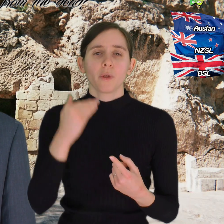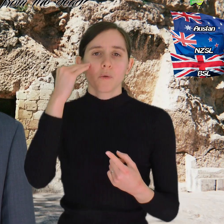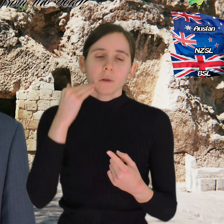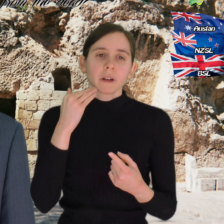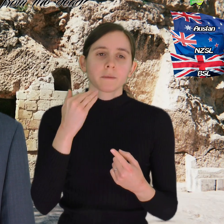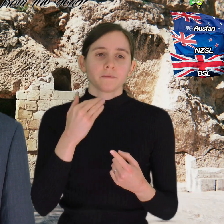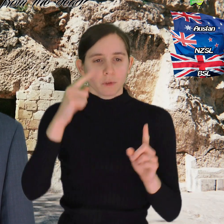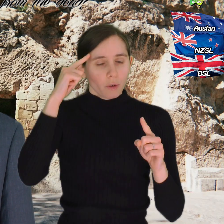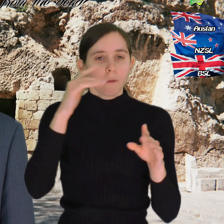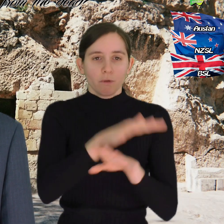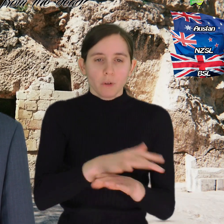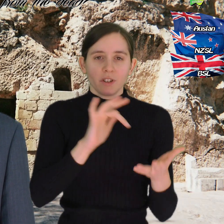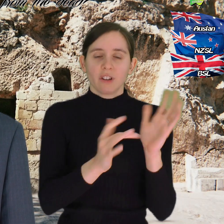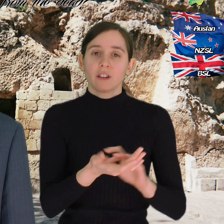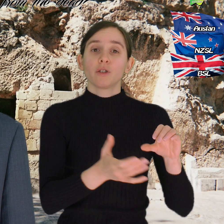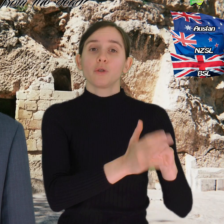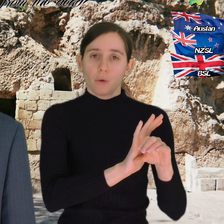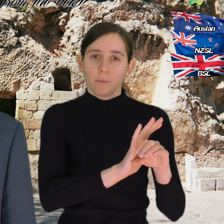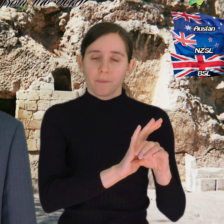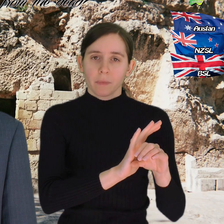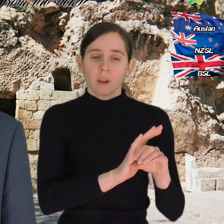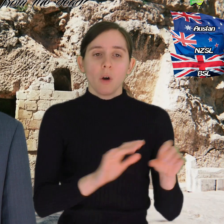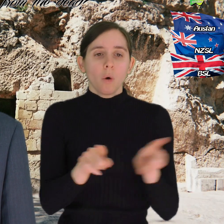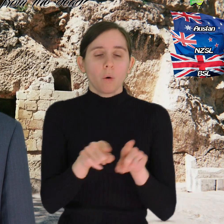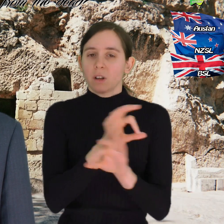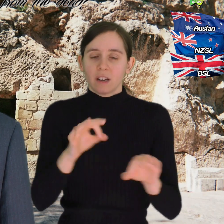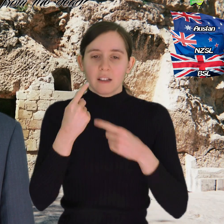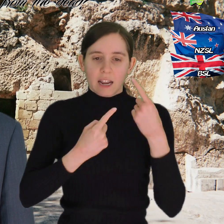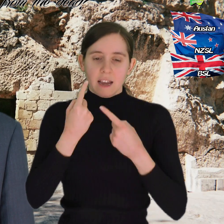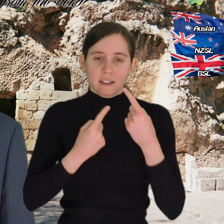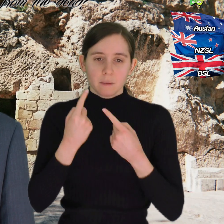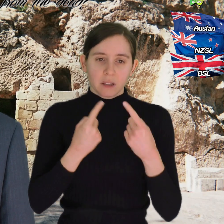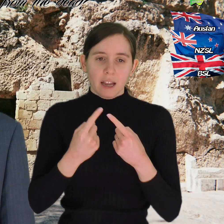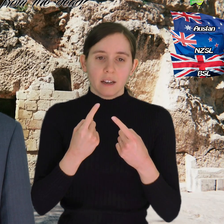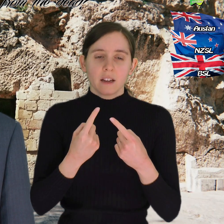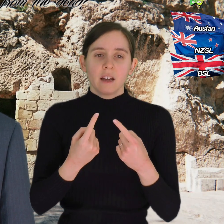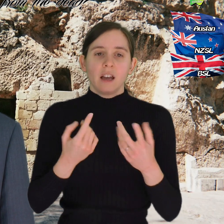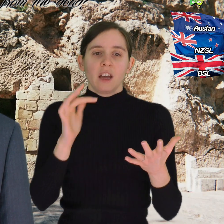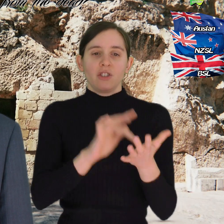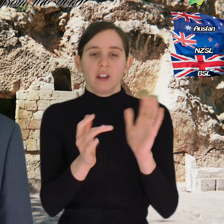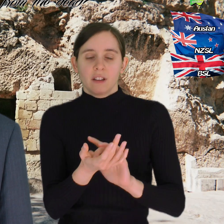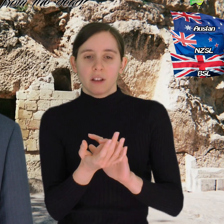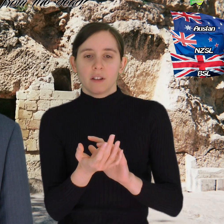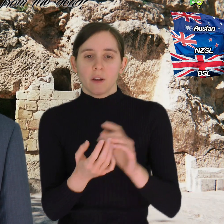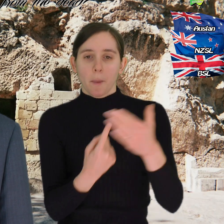would have confused its location, and it does not explain the post-resurrection appearances.